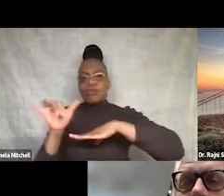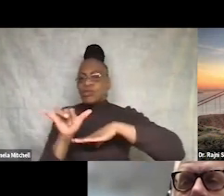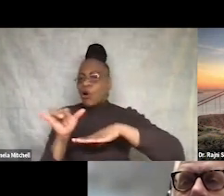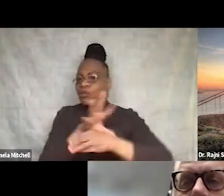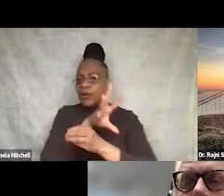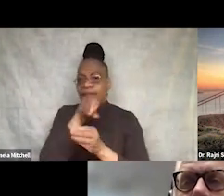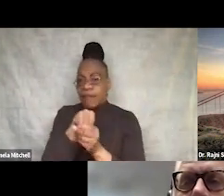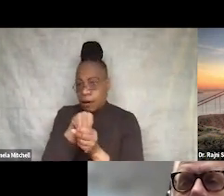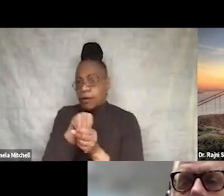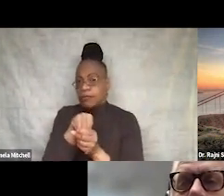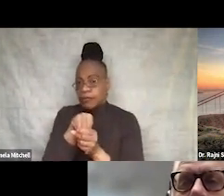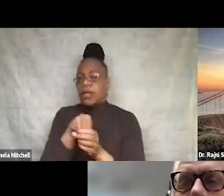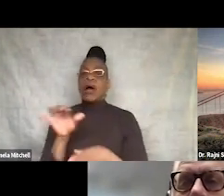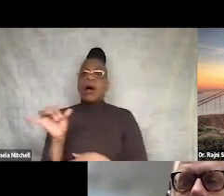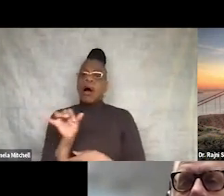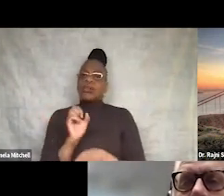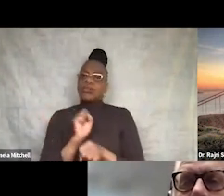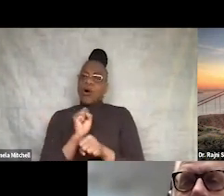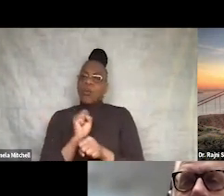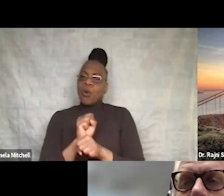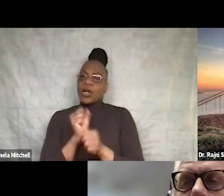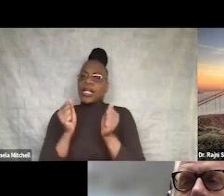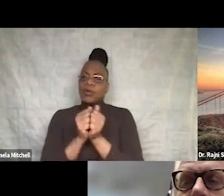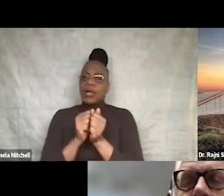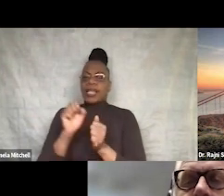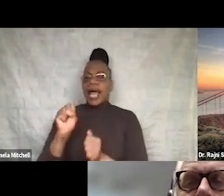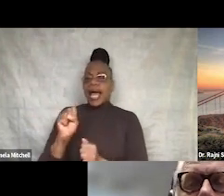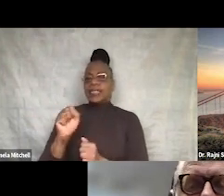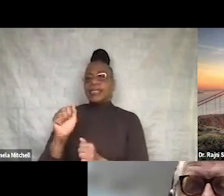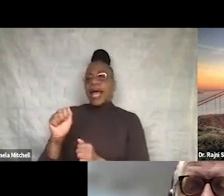Also, really working, again, with SMA Health. And so,